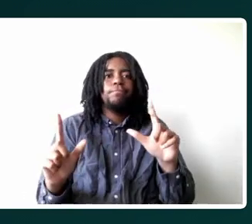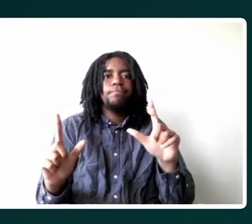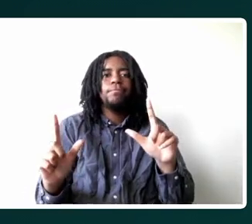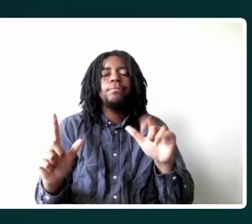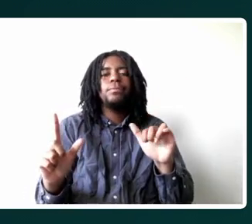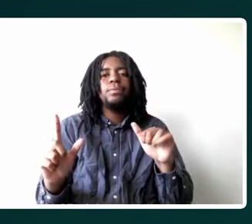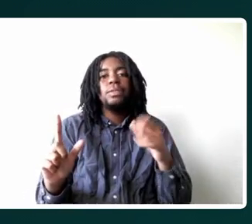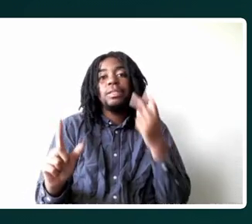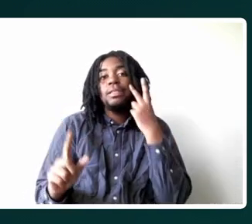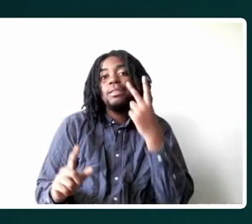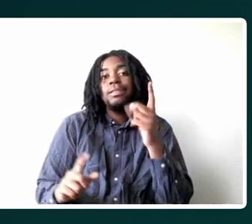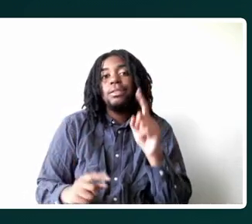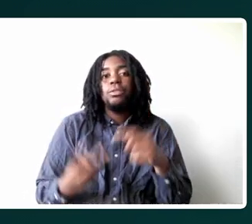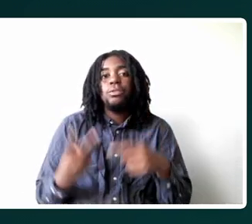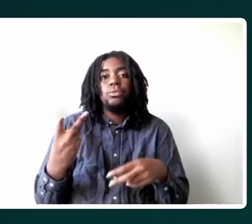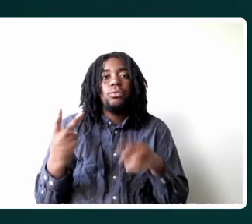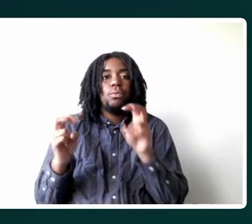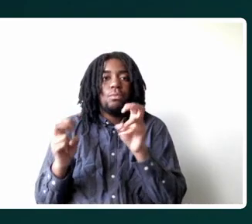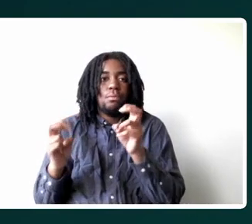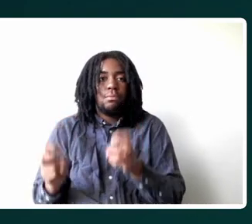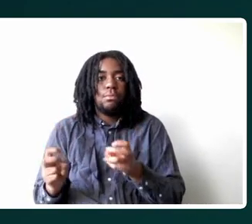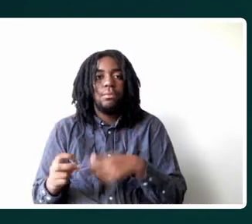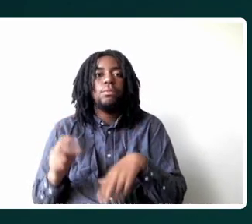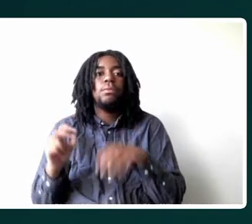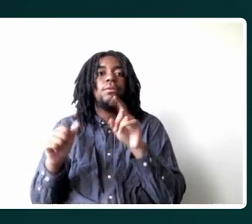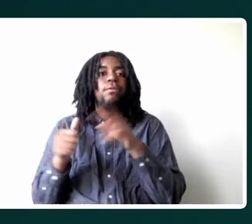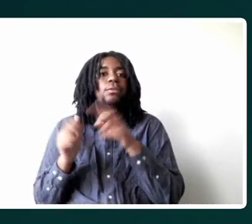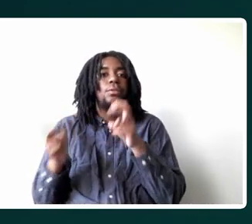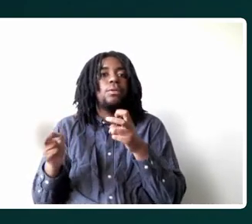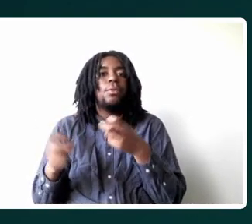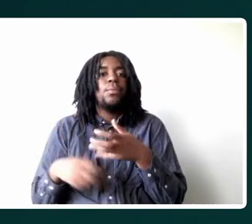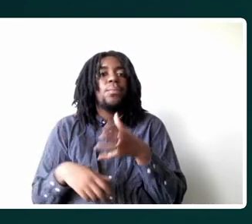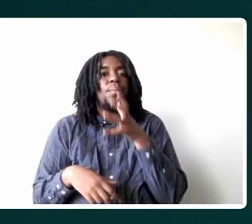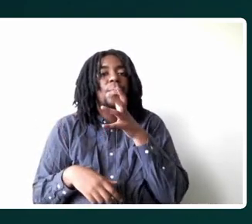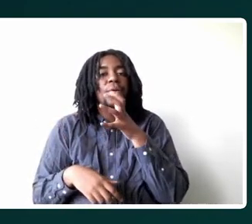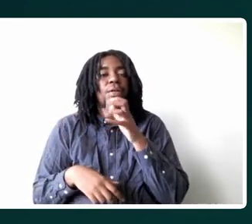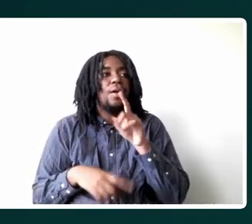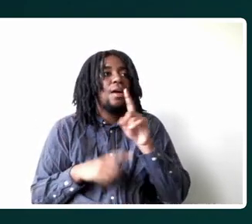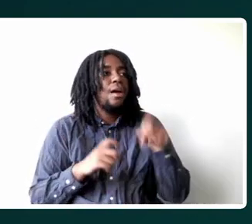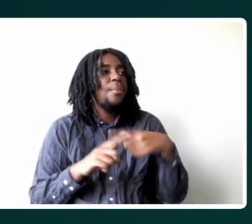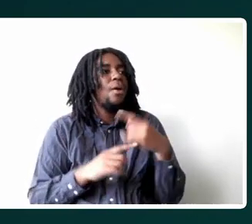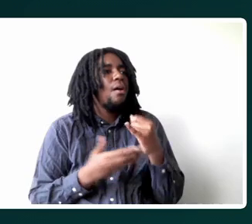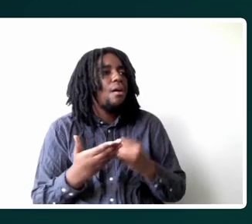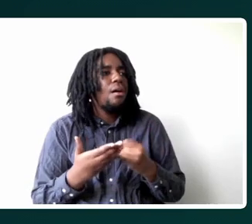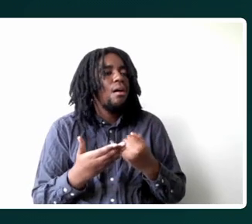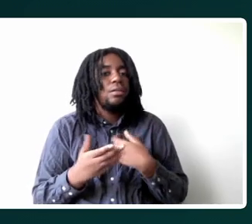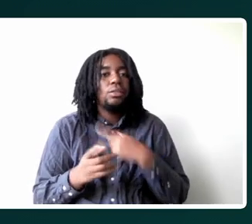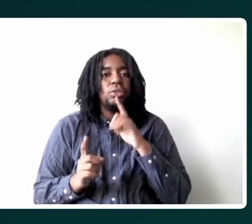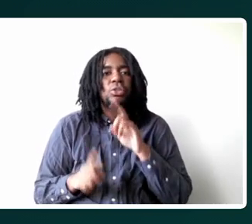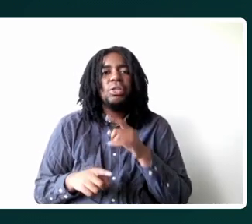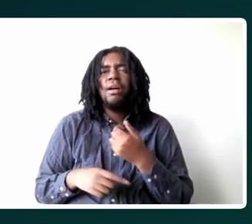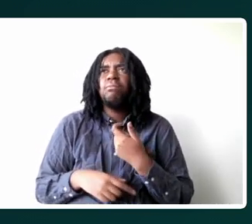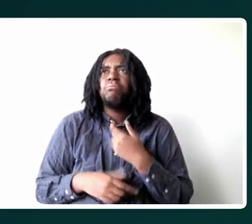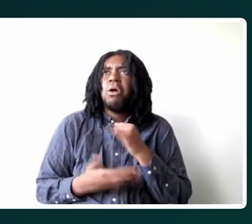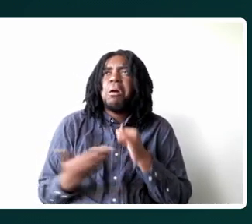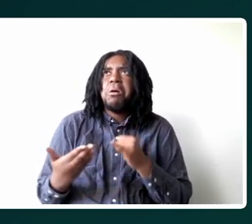A mother, when asked about art, responded, "I didn't know what art was. I had heard my children